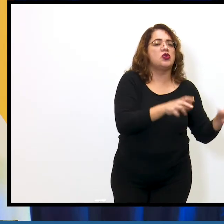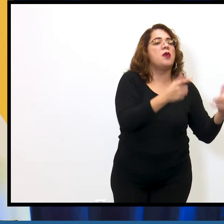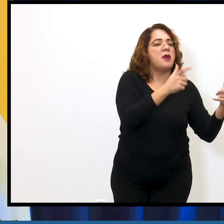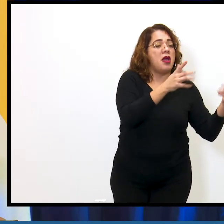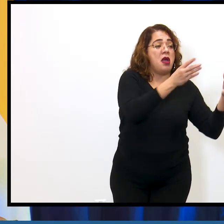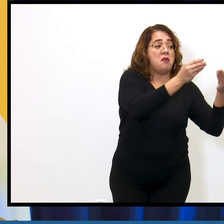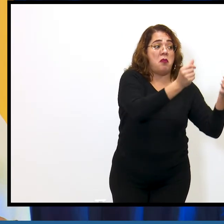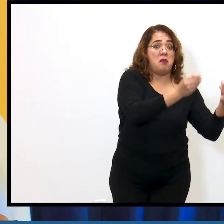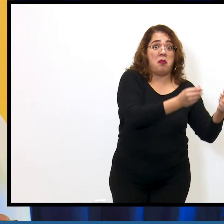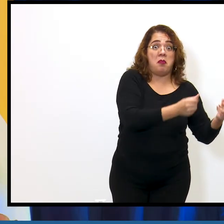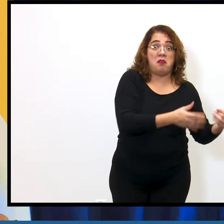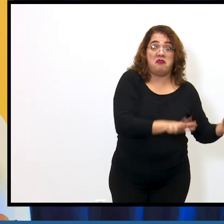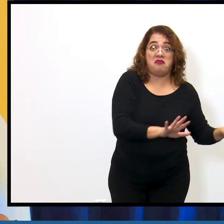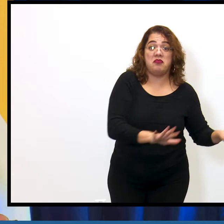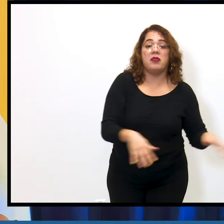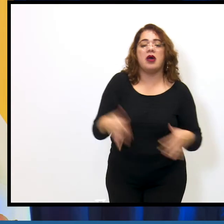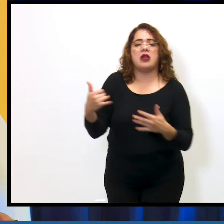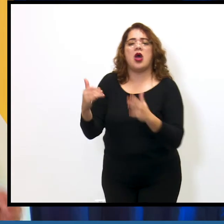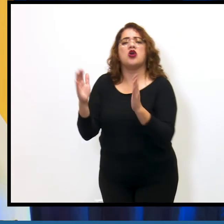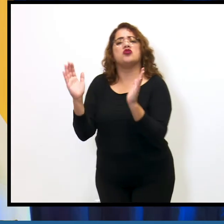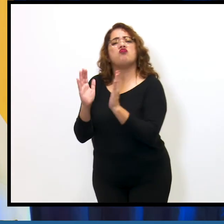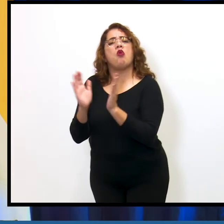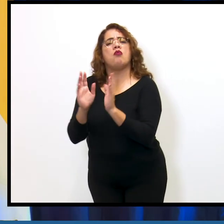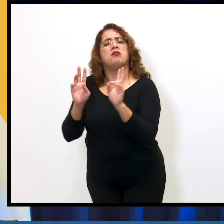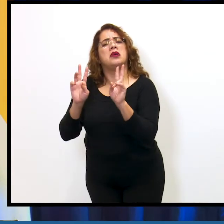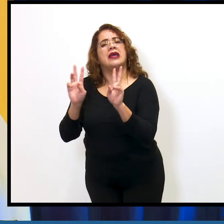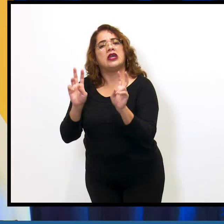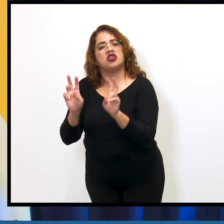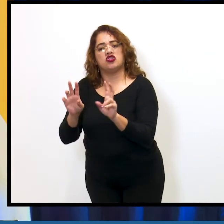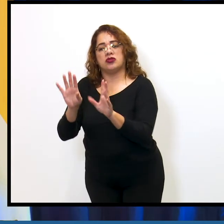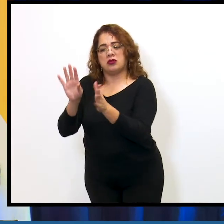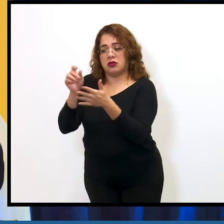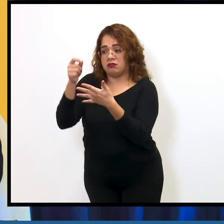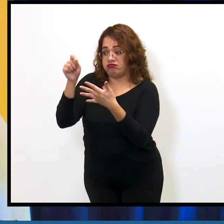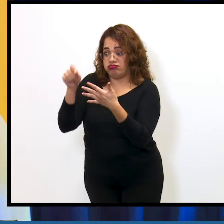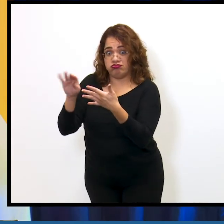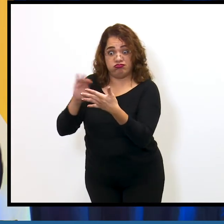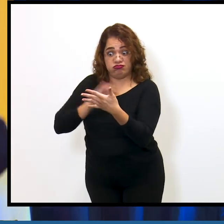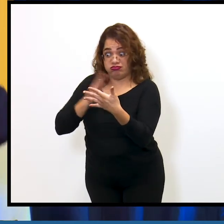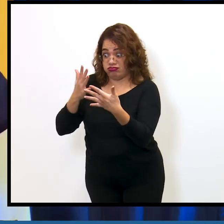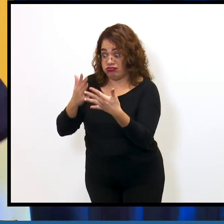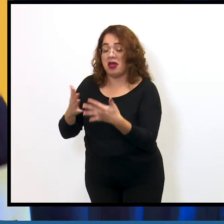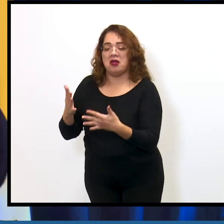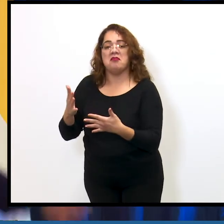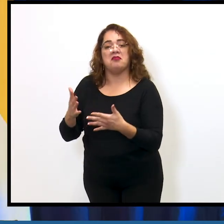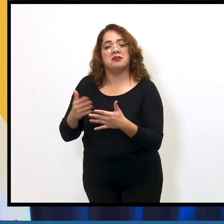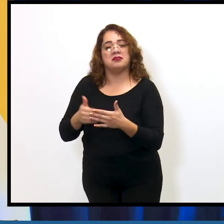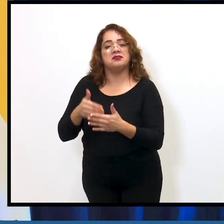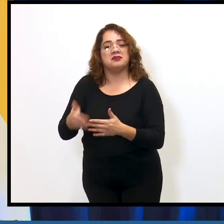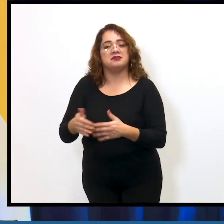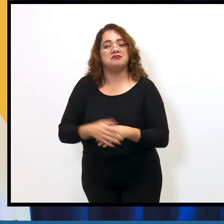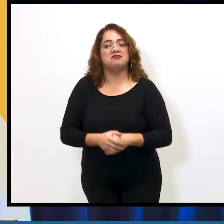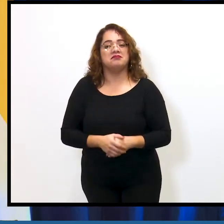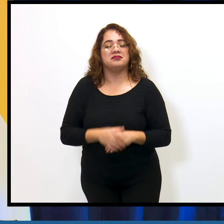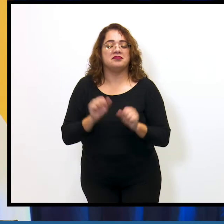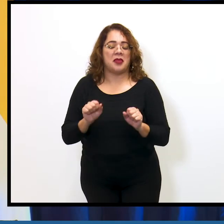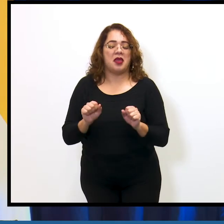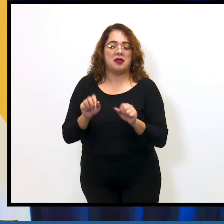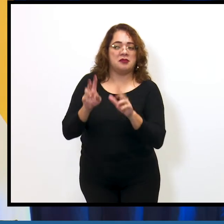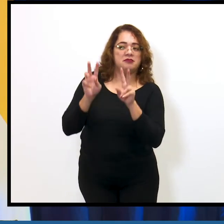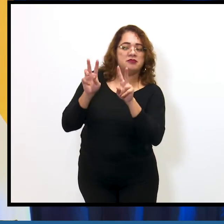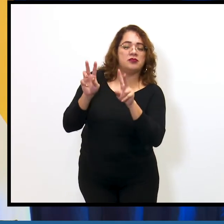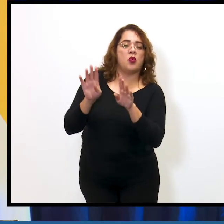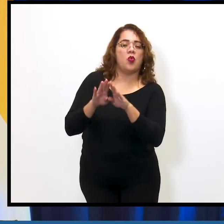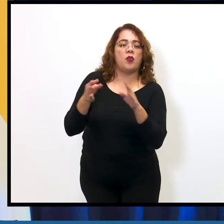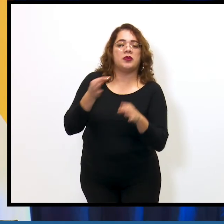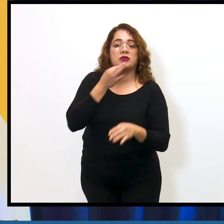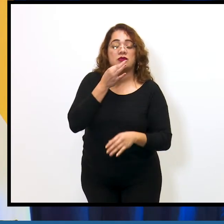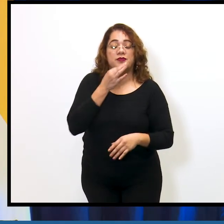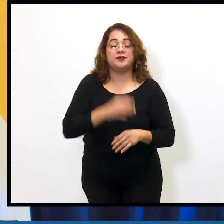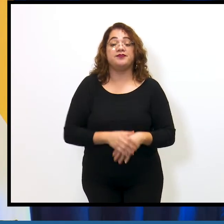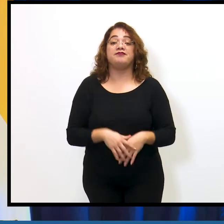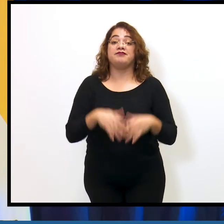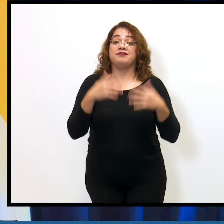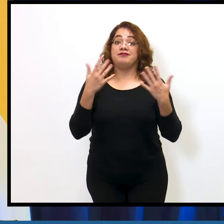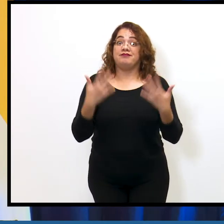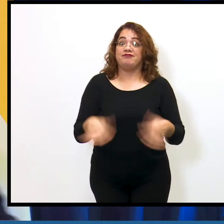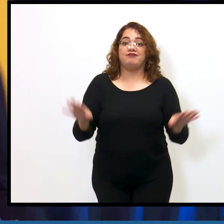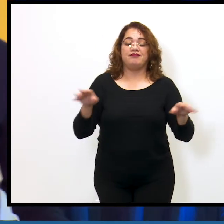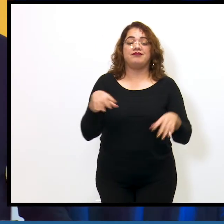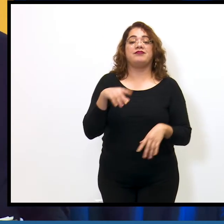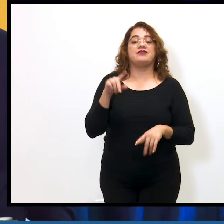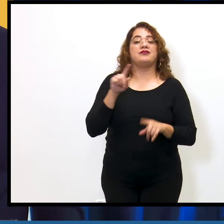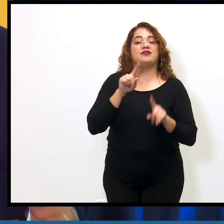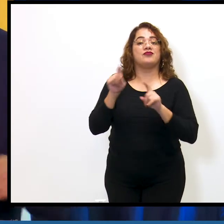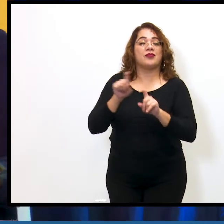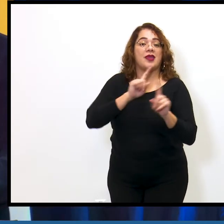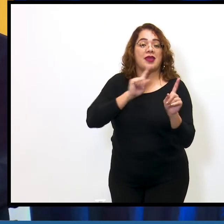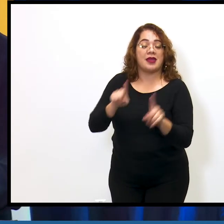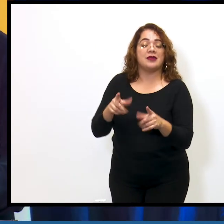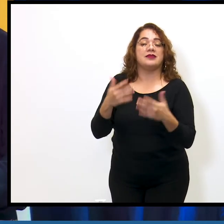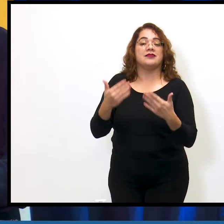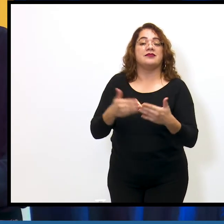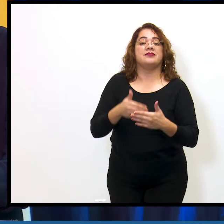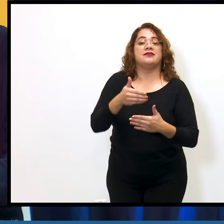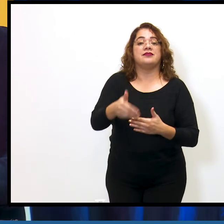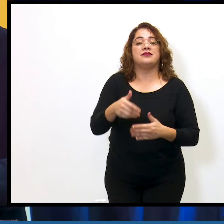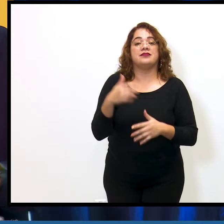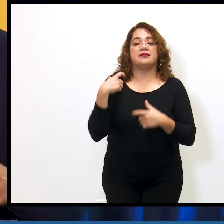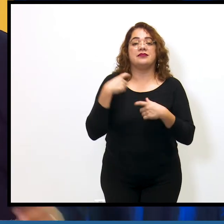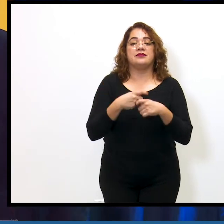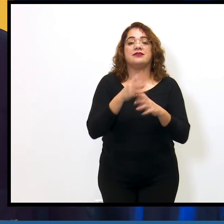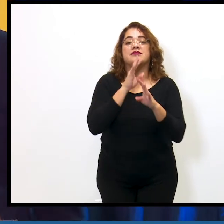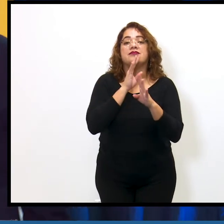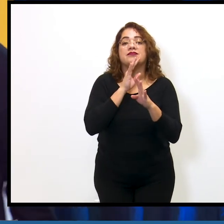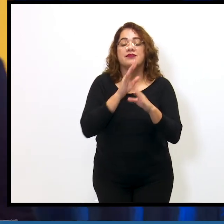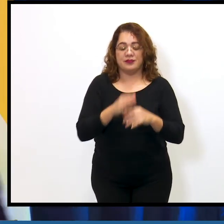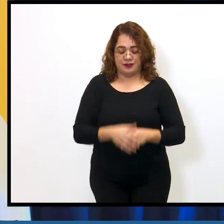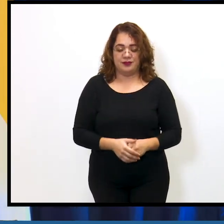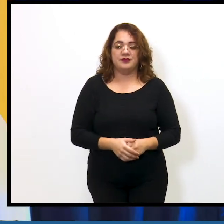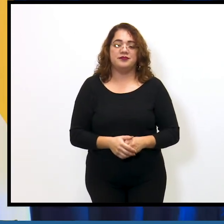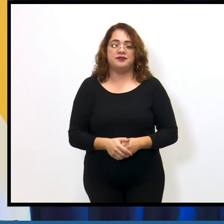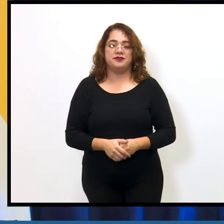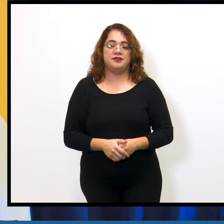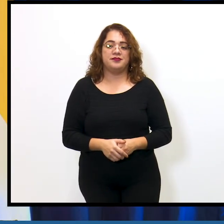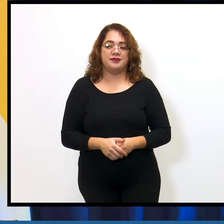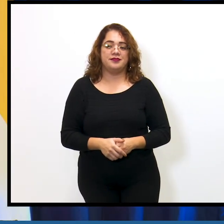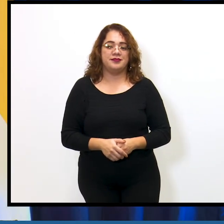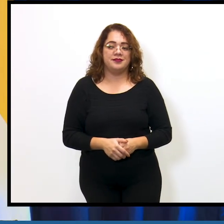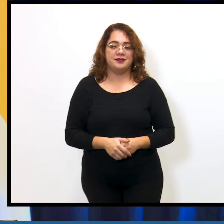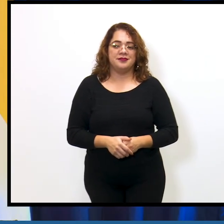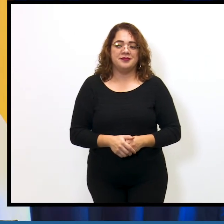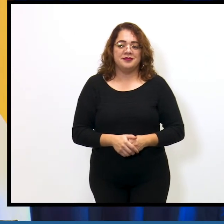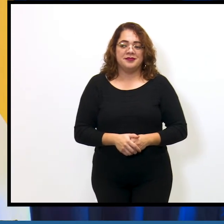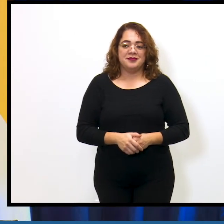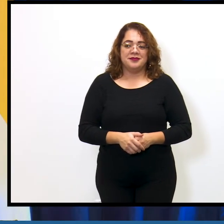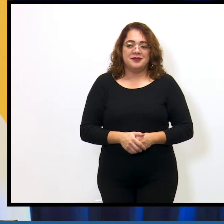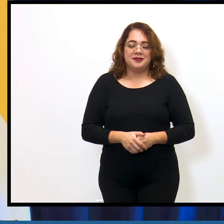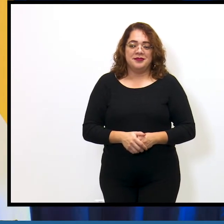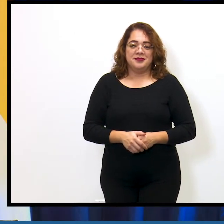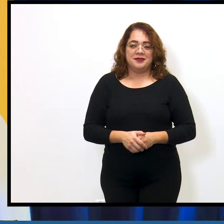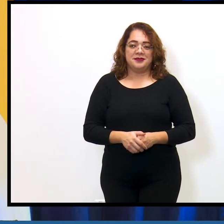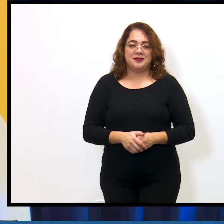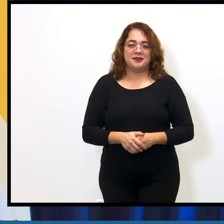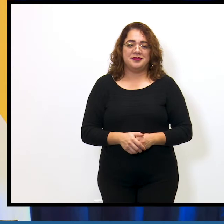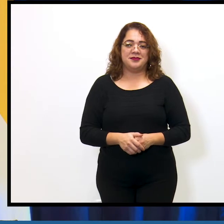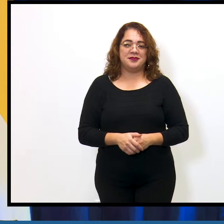checklist. All right that concludes questions and now we will move on to Spanish interpretation.